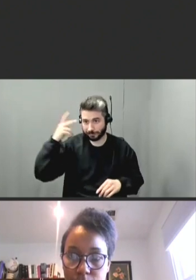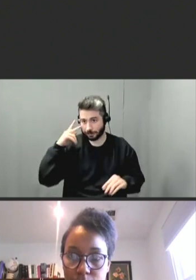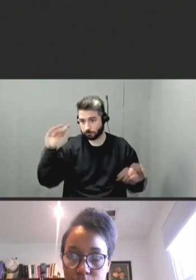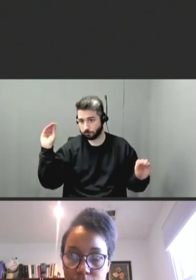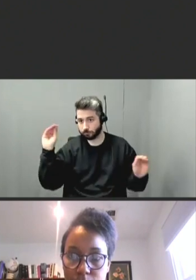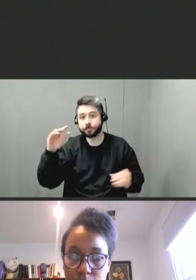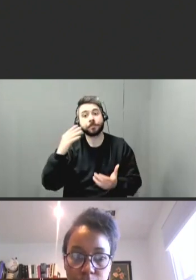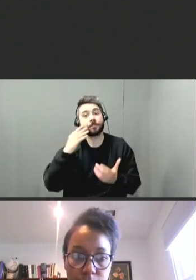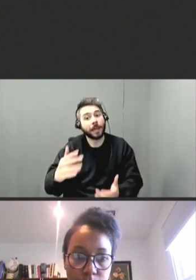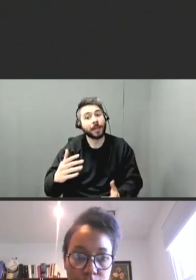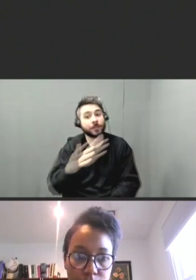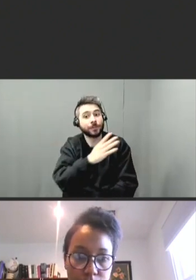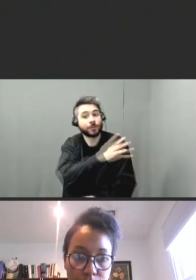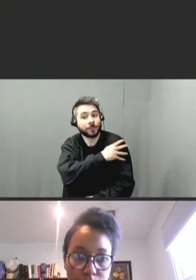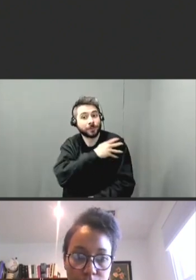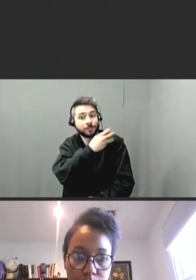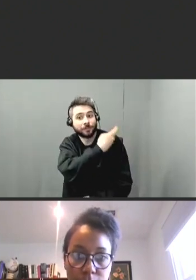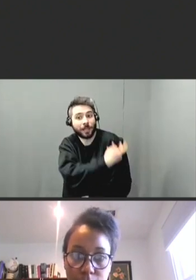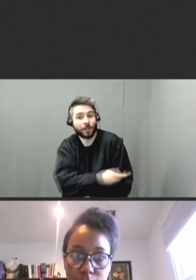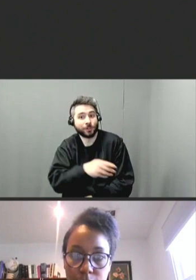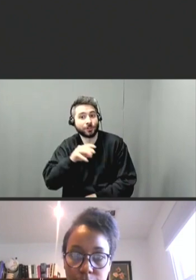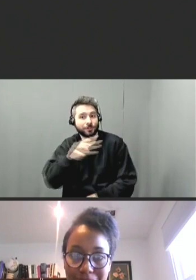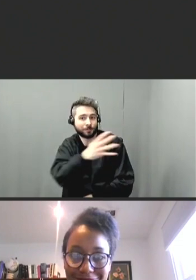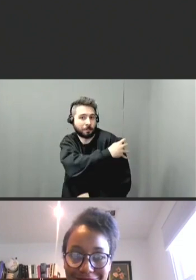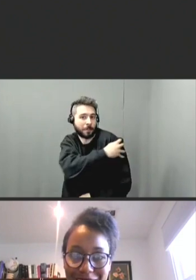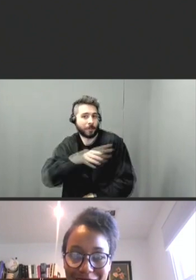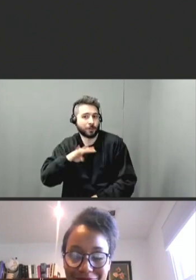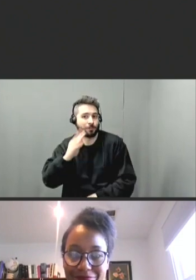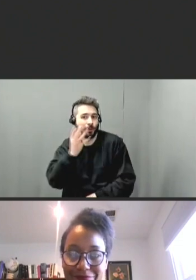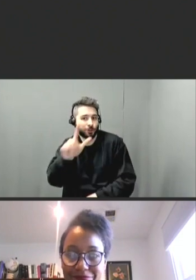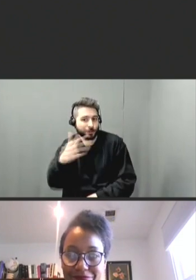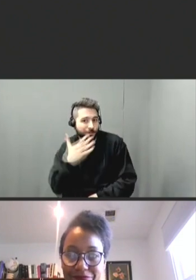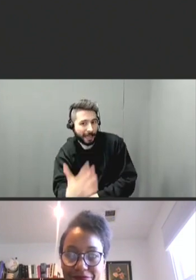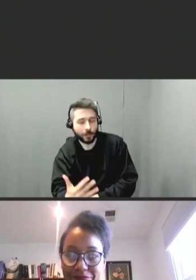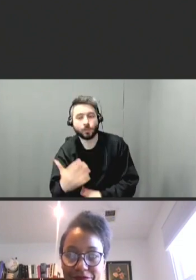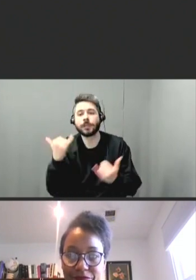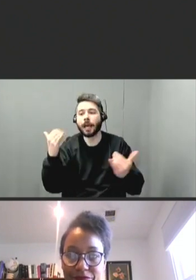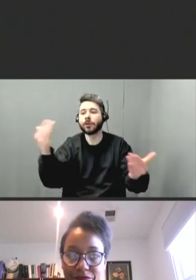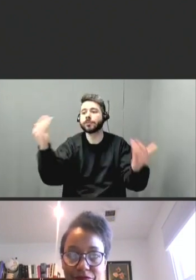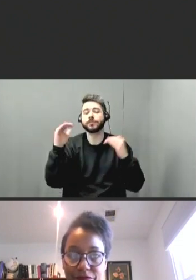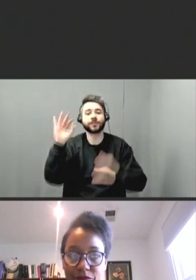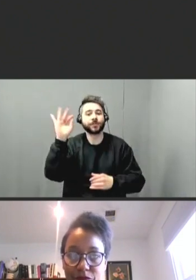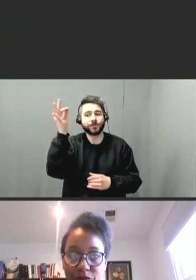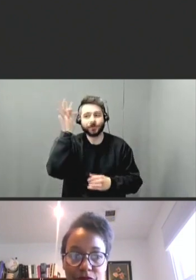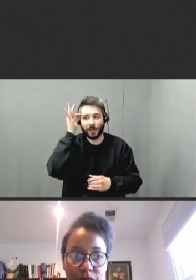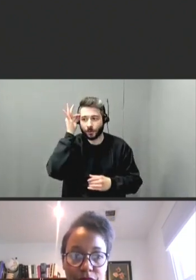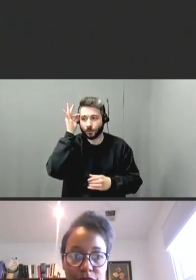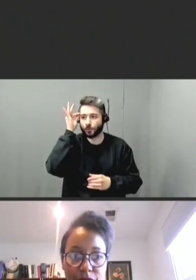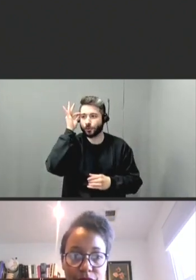Thank you, Commander Marshall. We will now move to our federal agency and liaison representative updates.